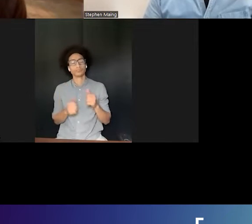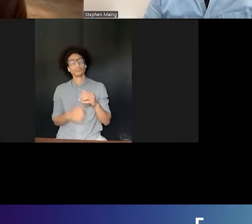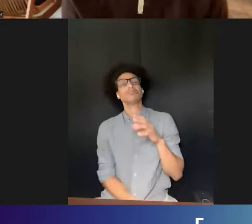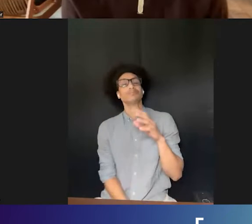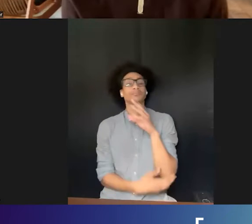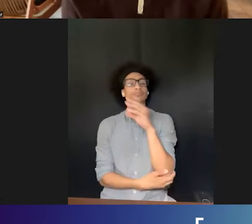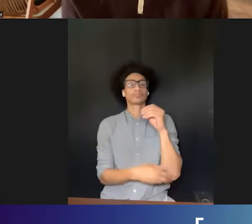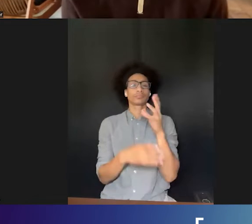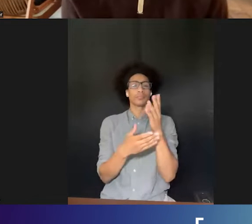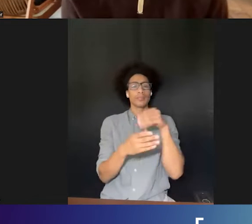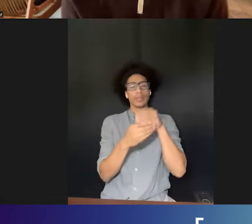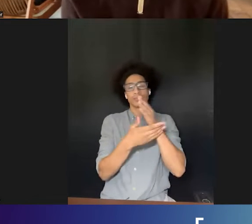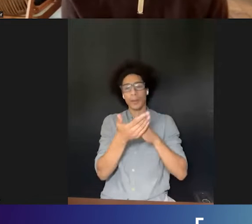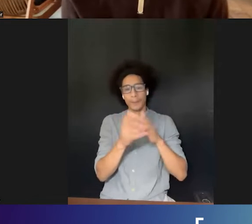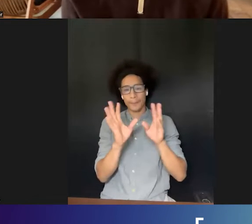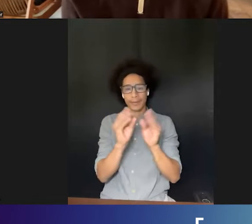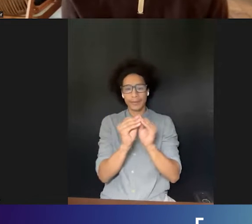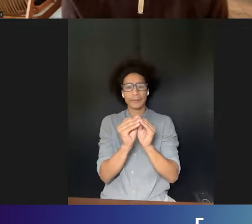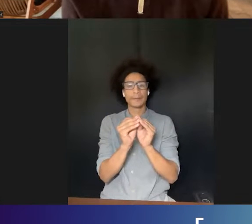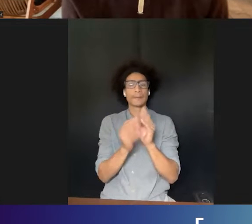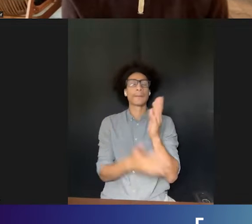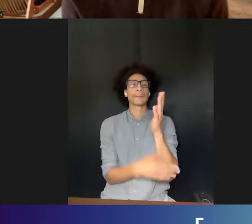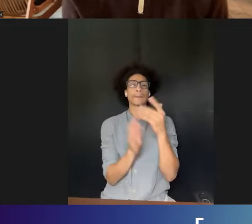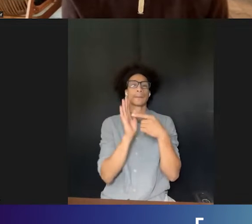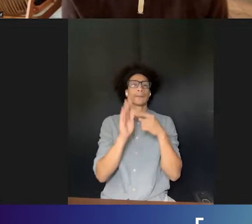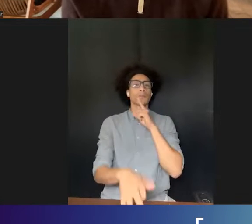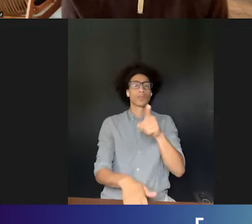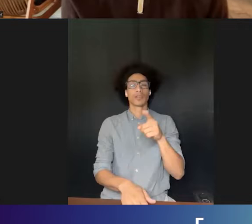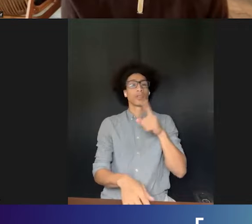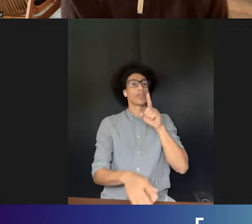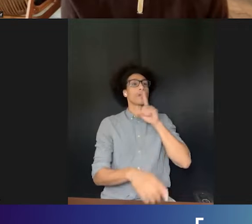sort of be given very stark answers in other cases,